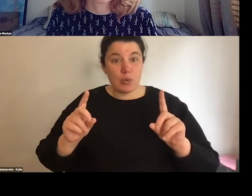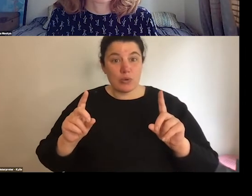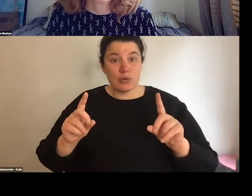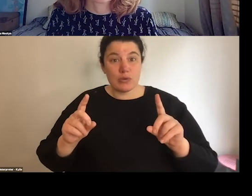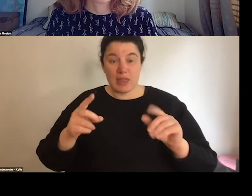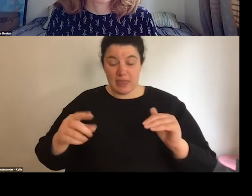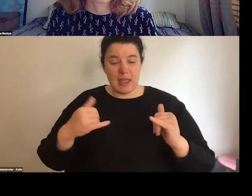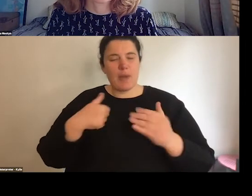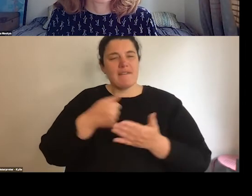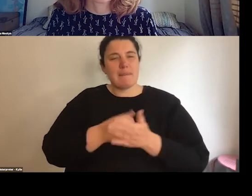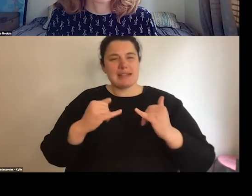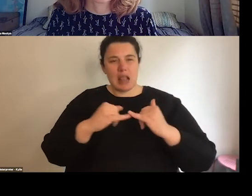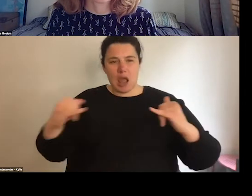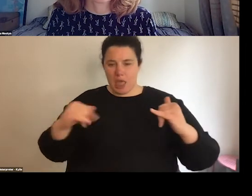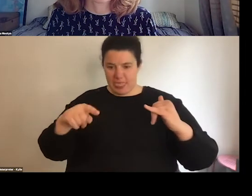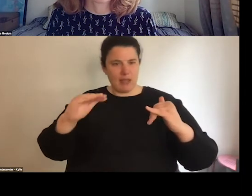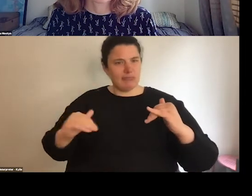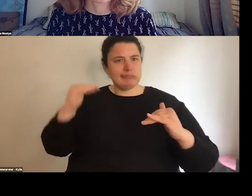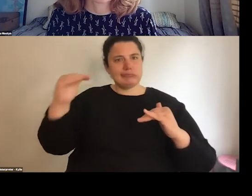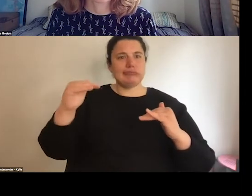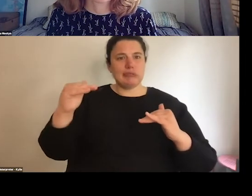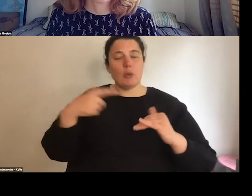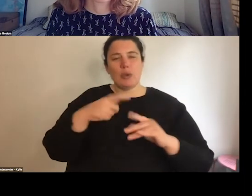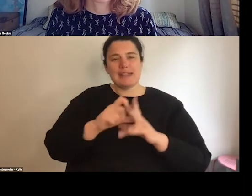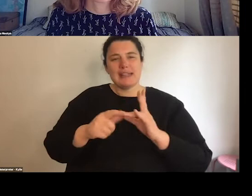So we've been doing some pre and post surveys of participants.